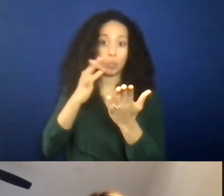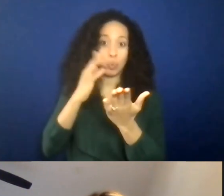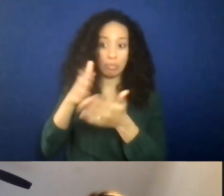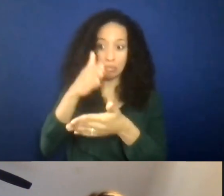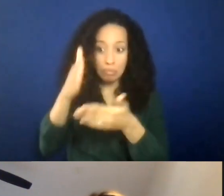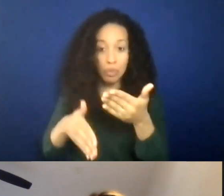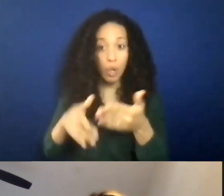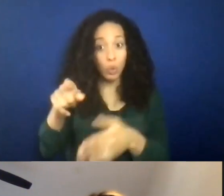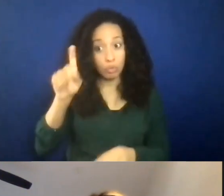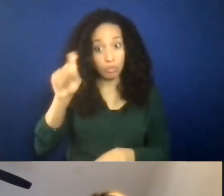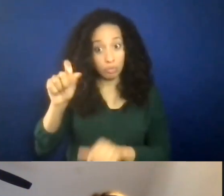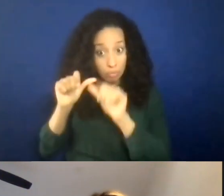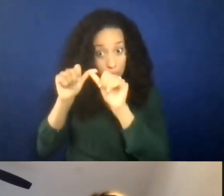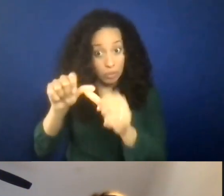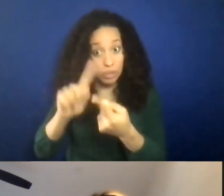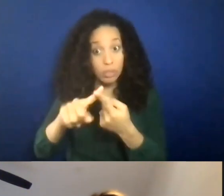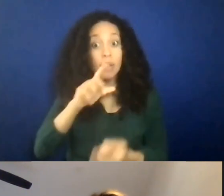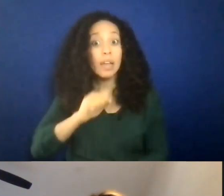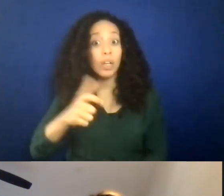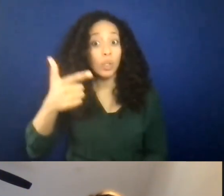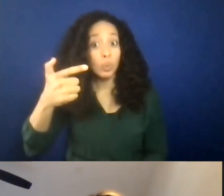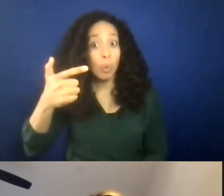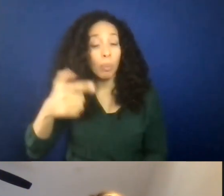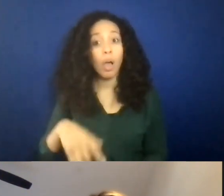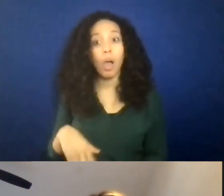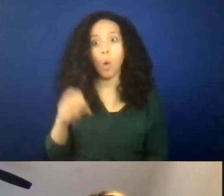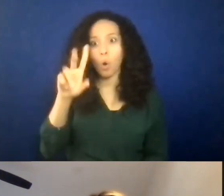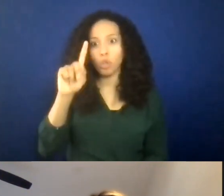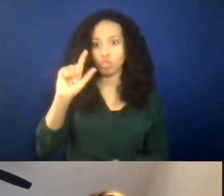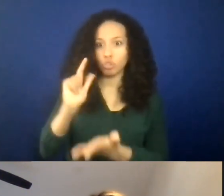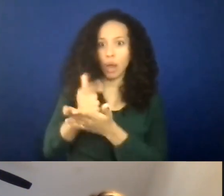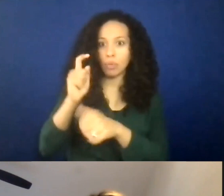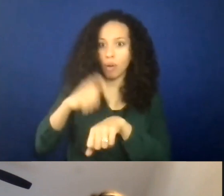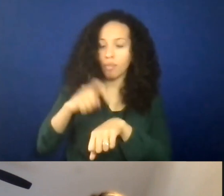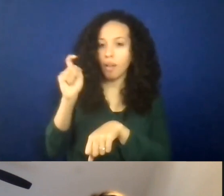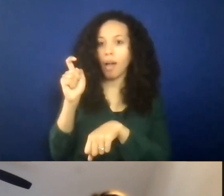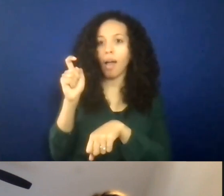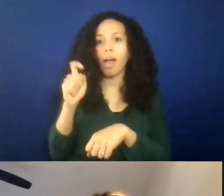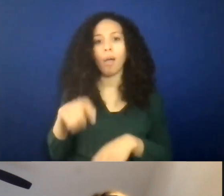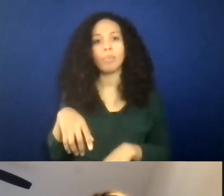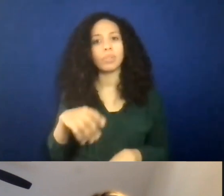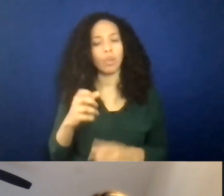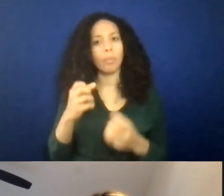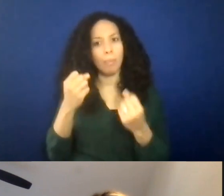21? Do they graduate on time? A lot of things can be considered. I feel like during those